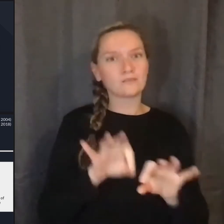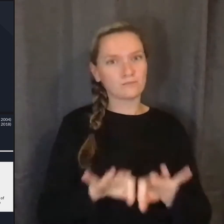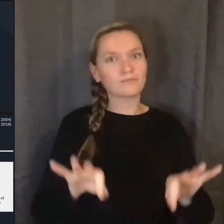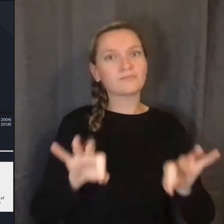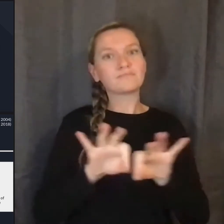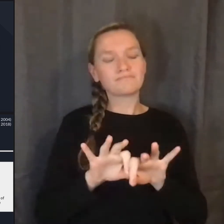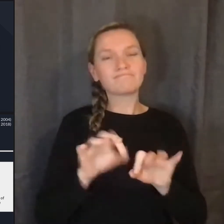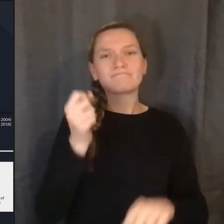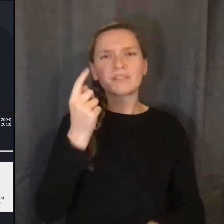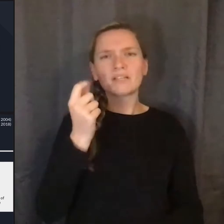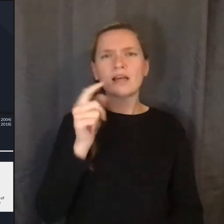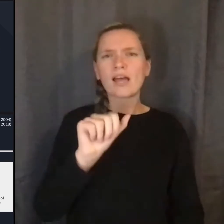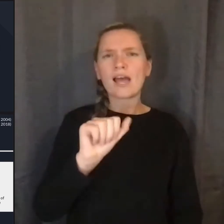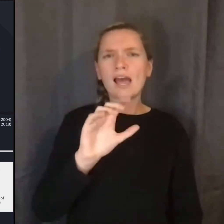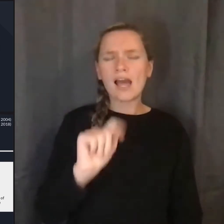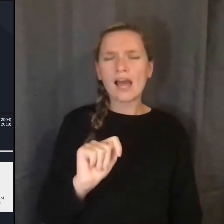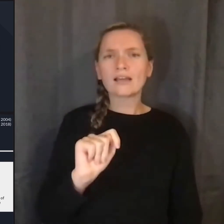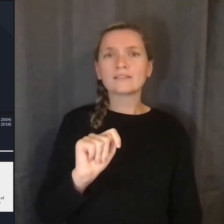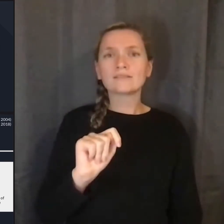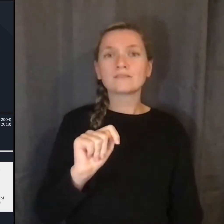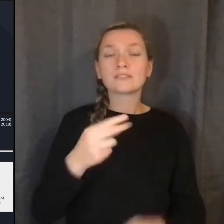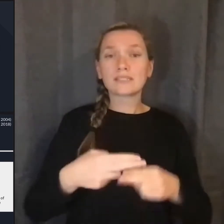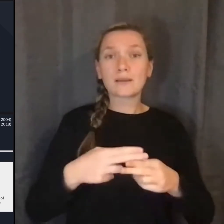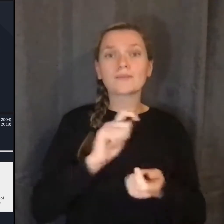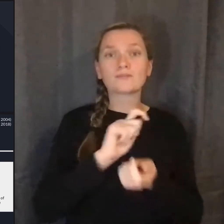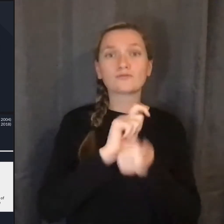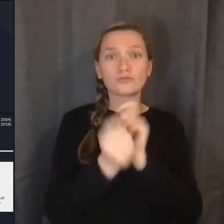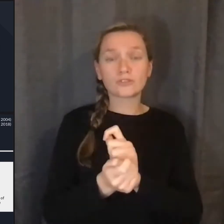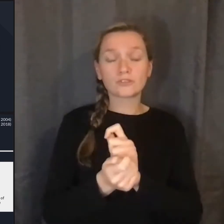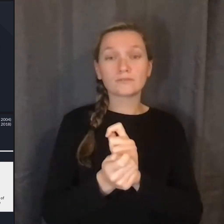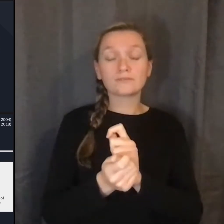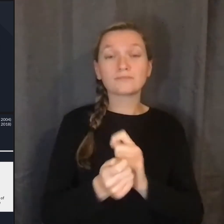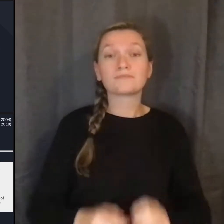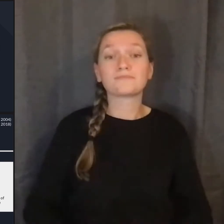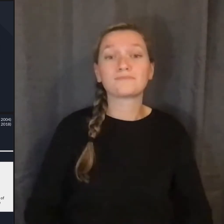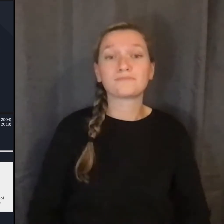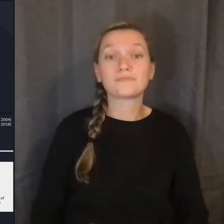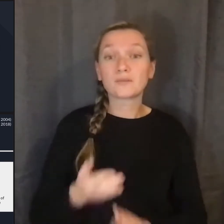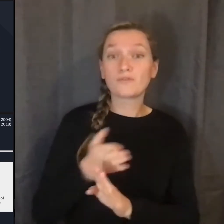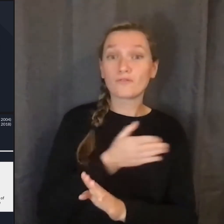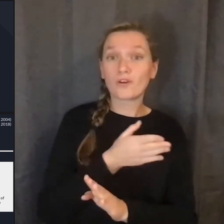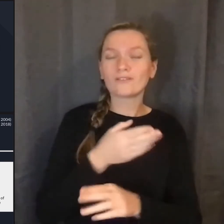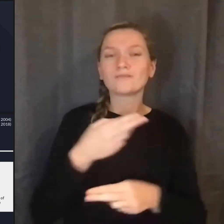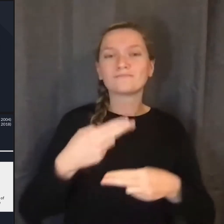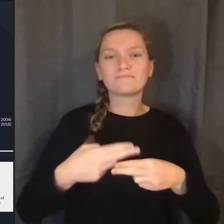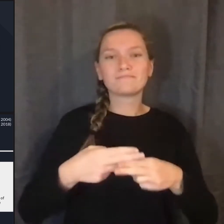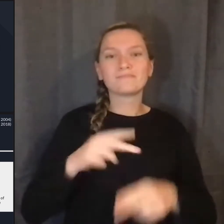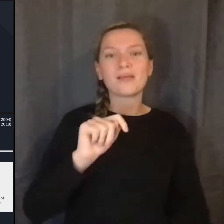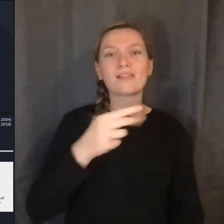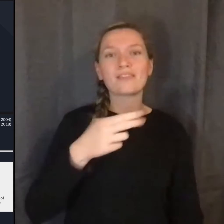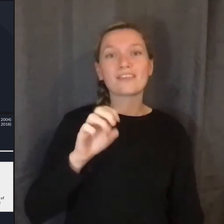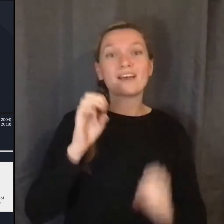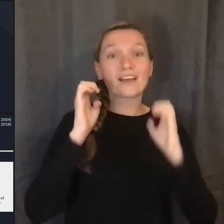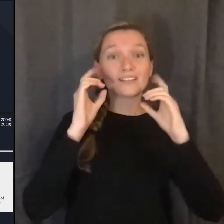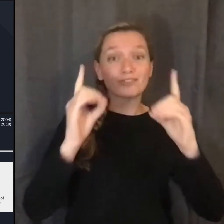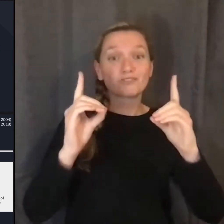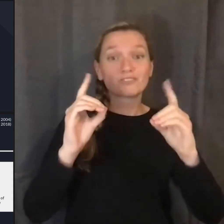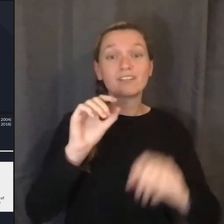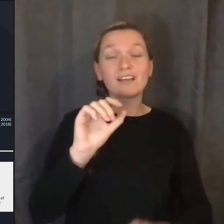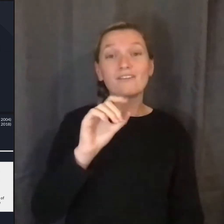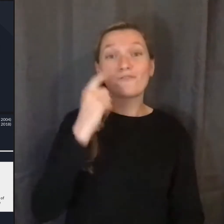at residential schools. 1990 is an important year in deaf education history. Prior to this time,